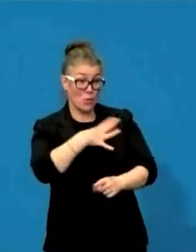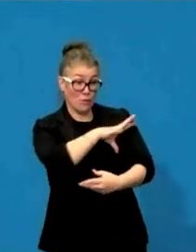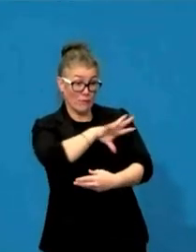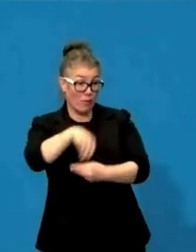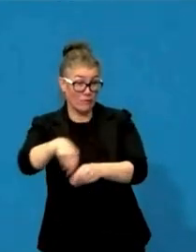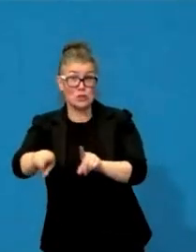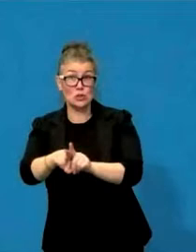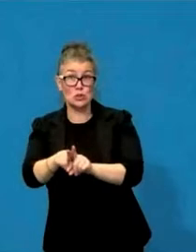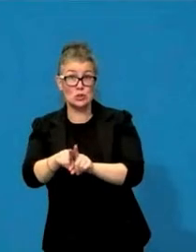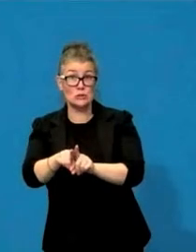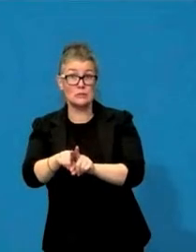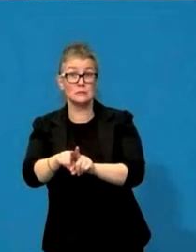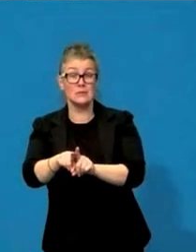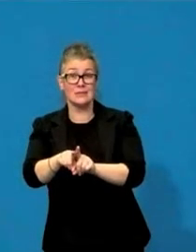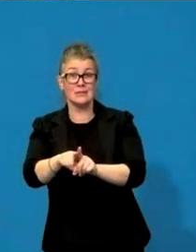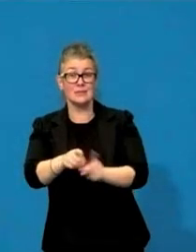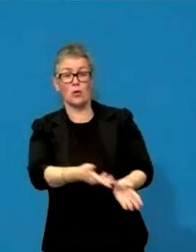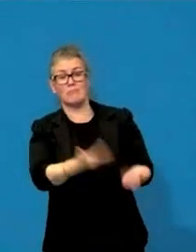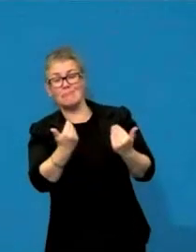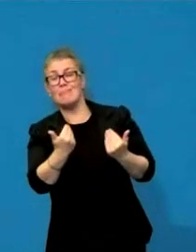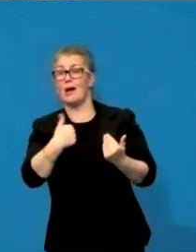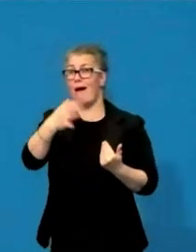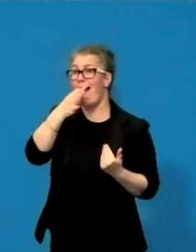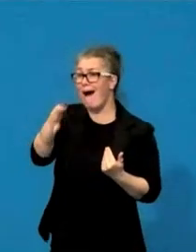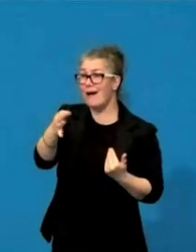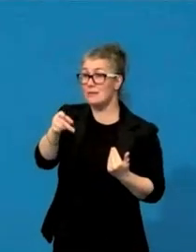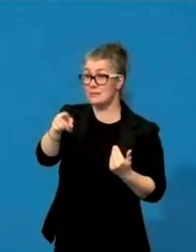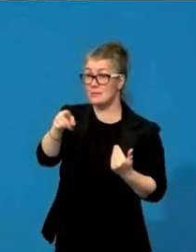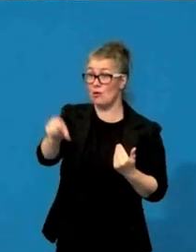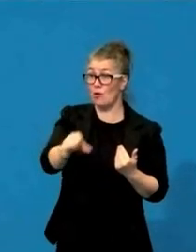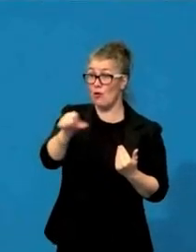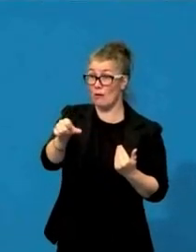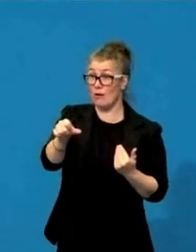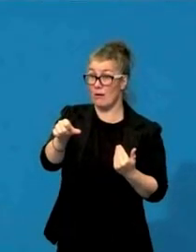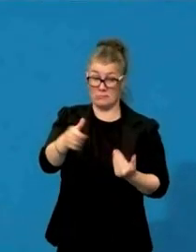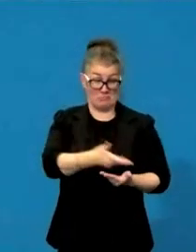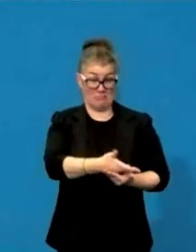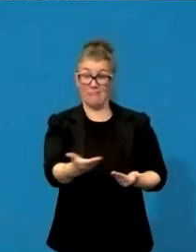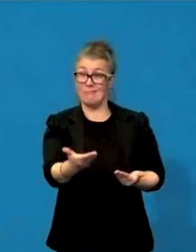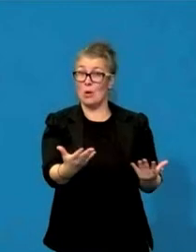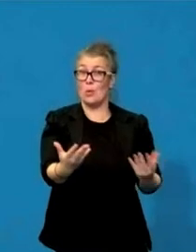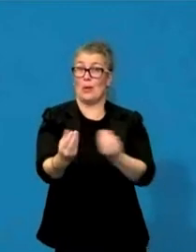Now, I asked Tristan would he be happy to have these kids - it started with Sebastian,